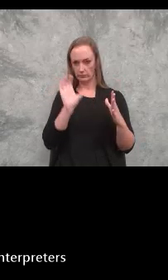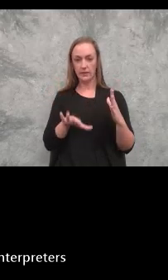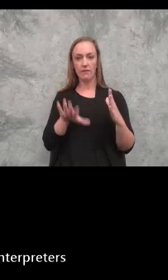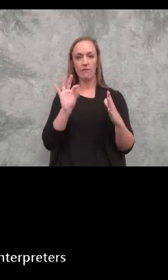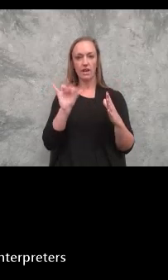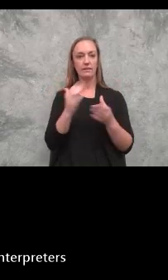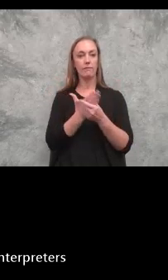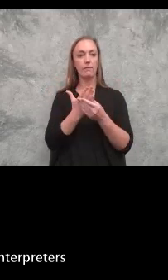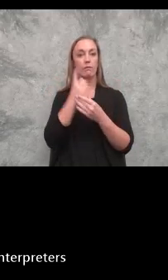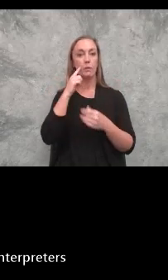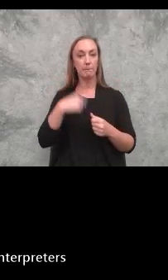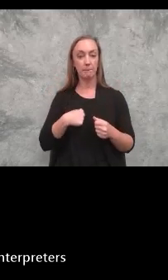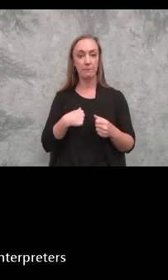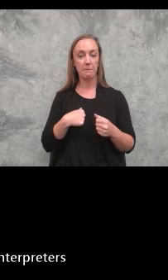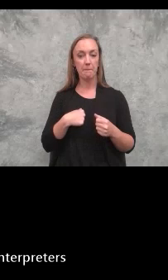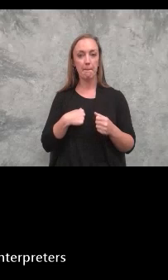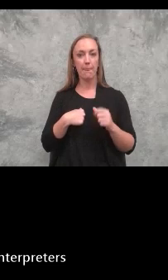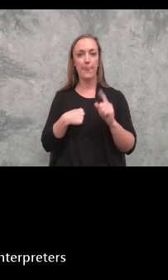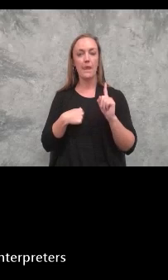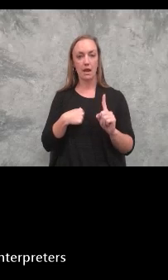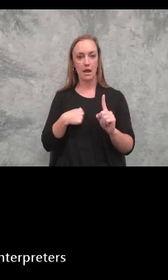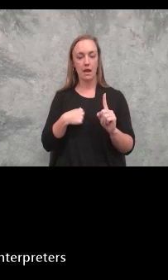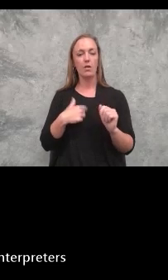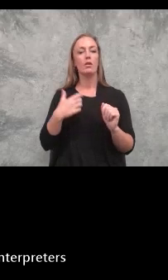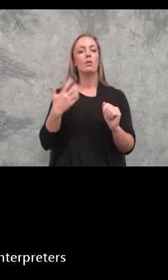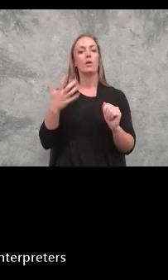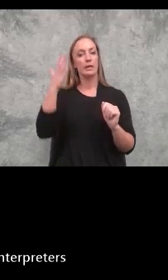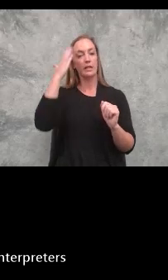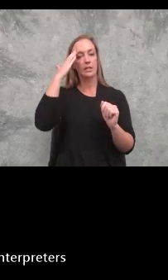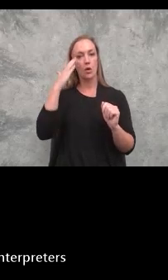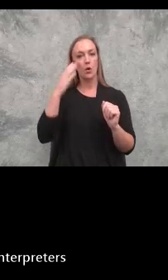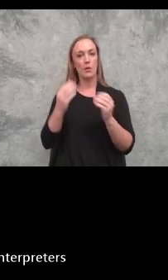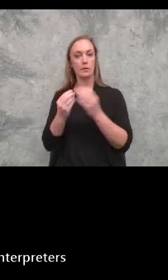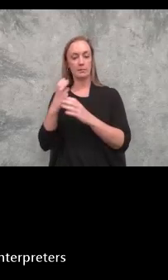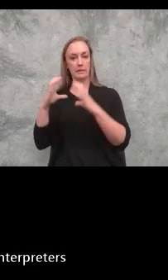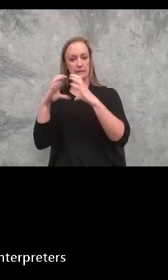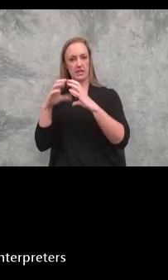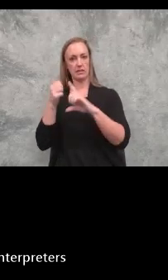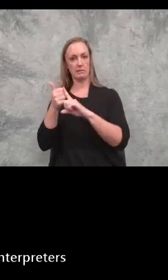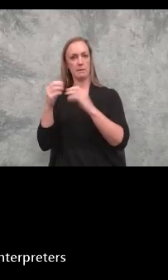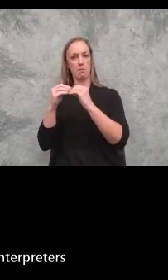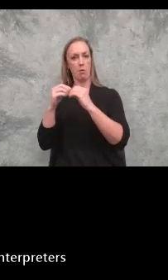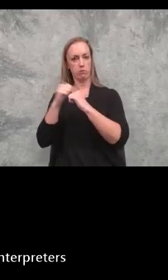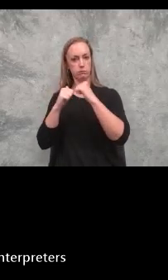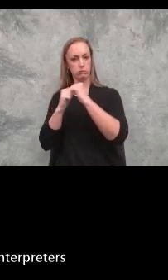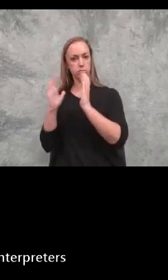folder for me. So we know that plant cells have a little bit more structure, you all said that,